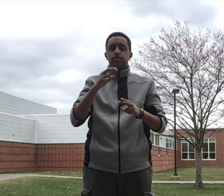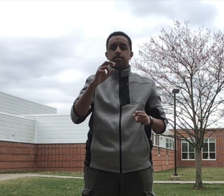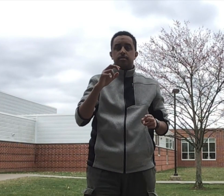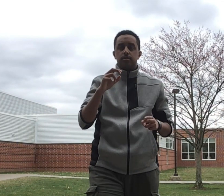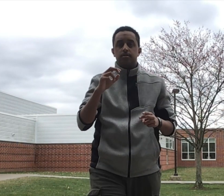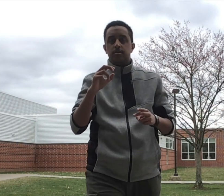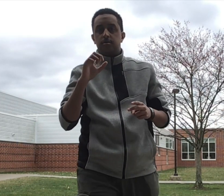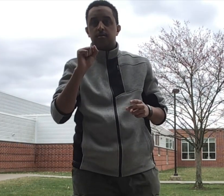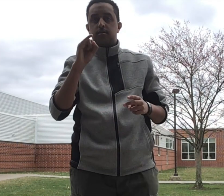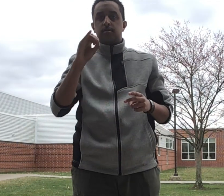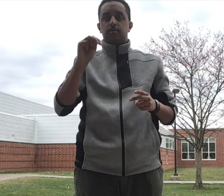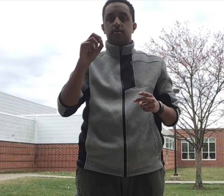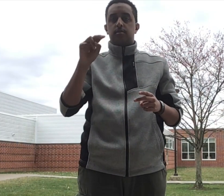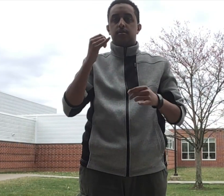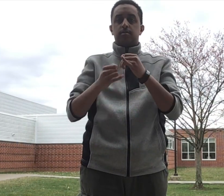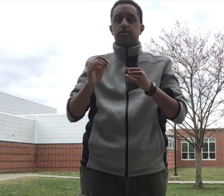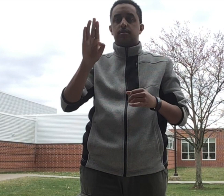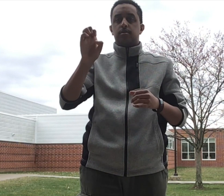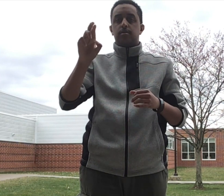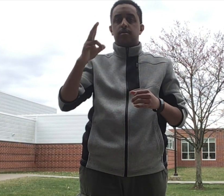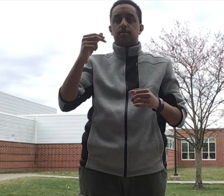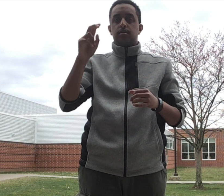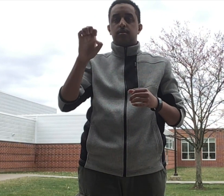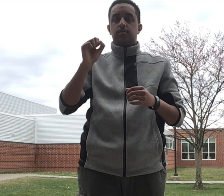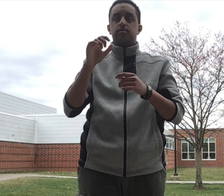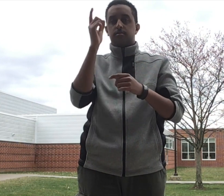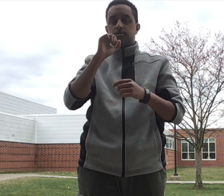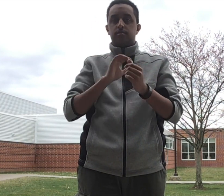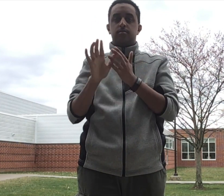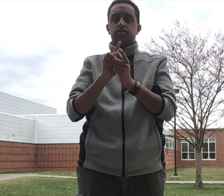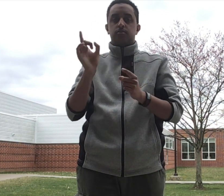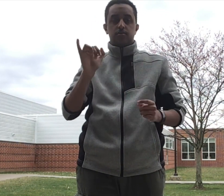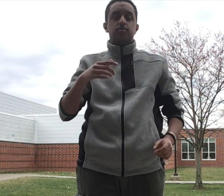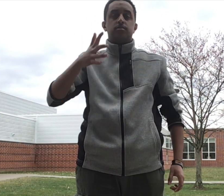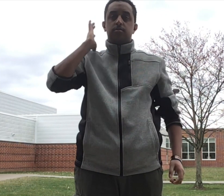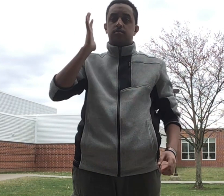Hello. My name is Simon Berhane. It's nice to meet you.